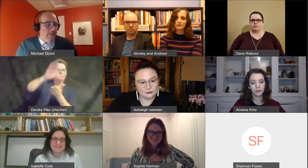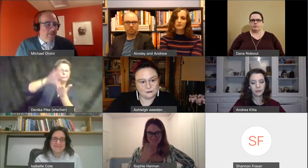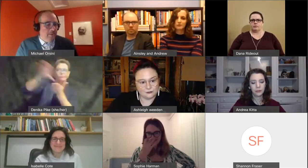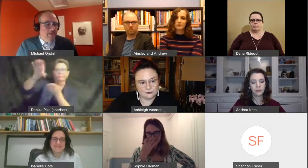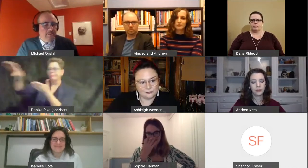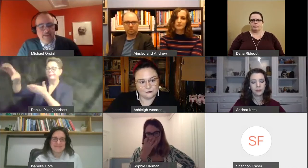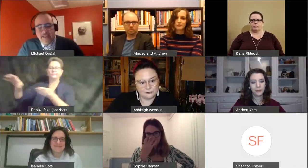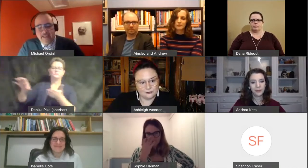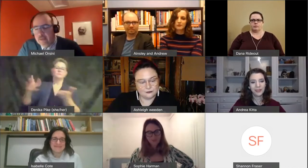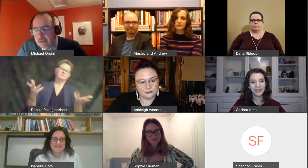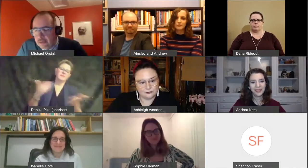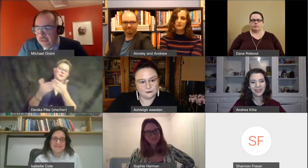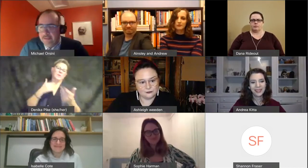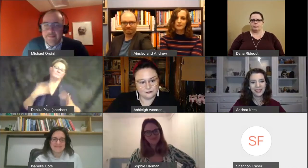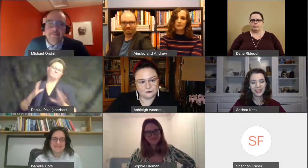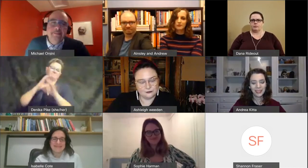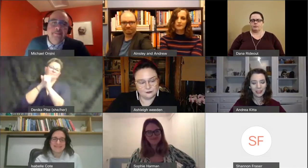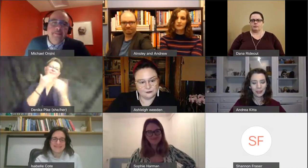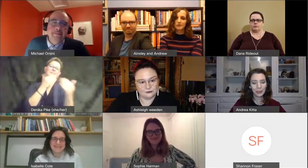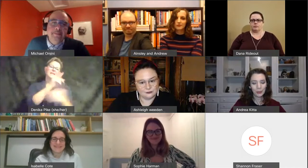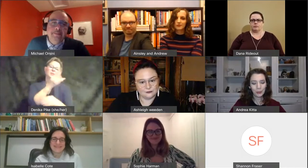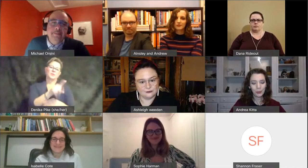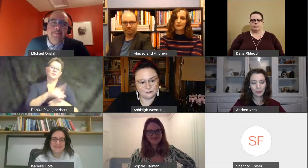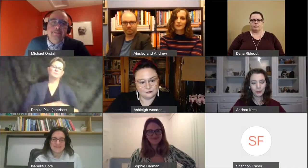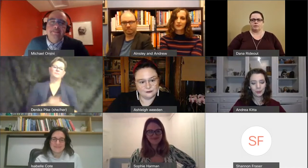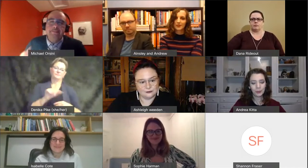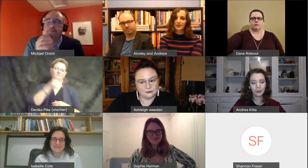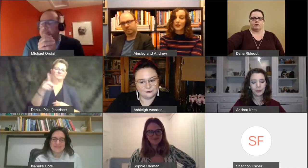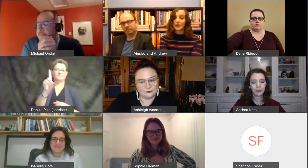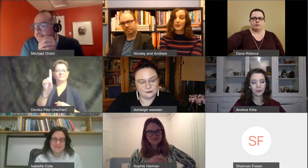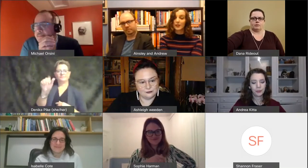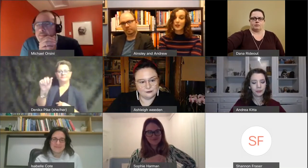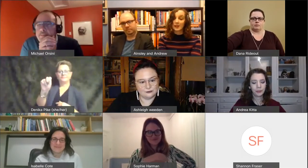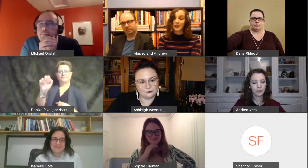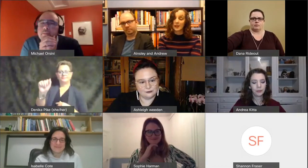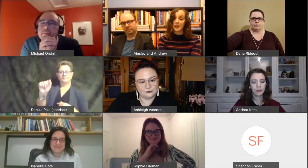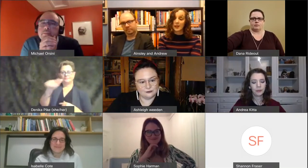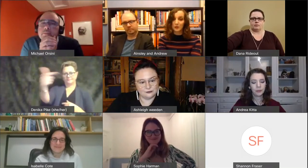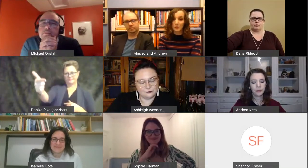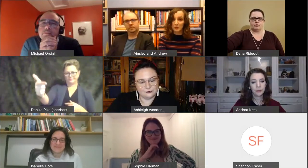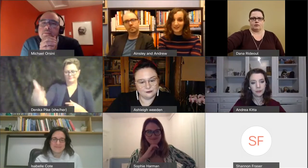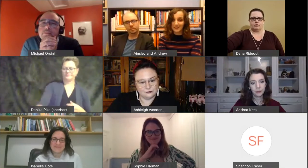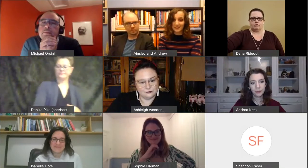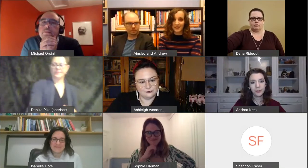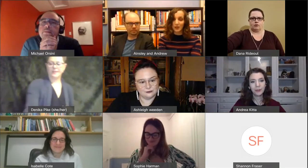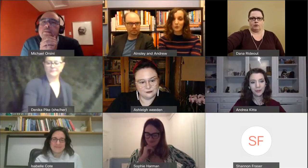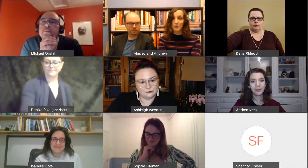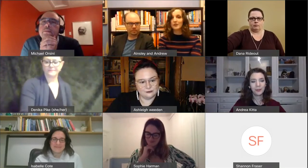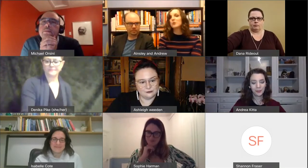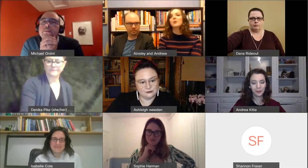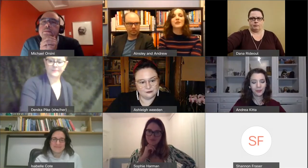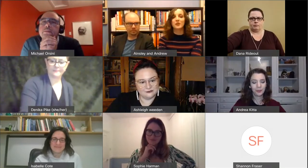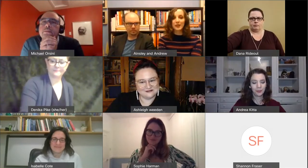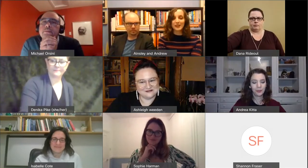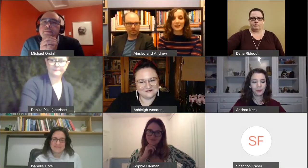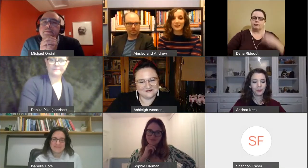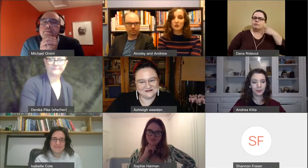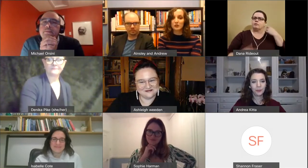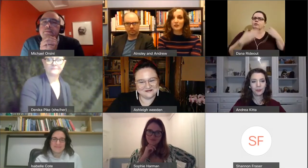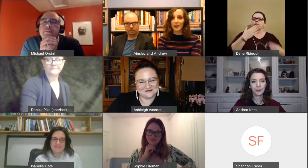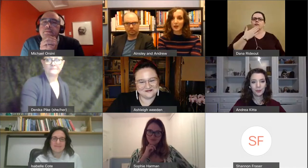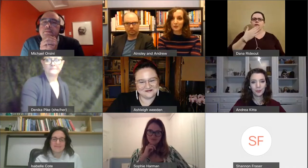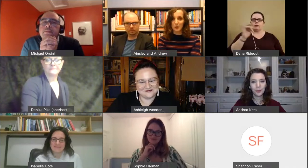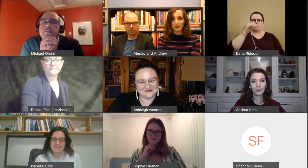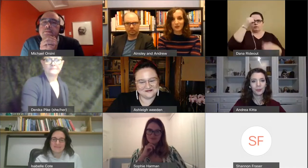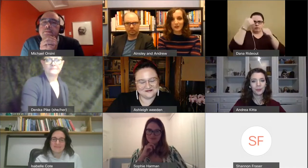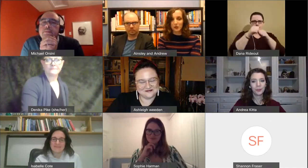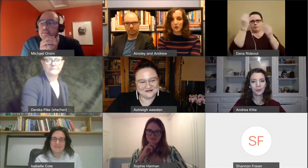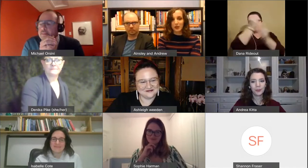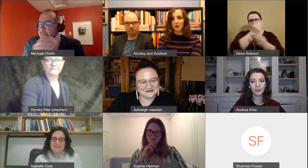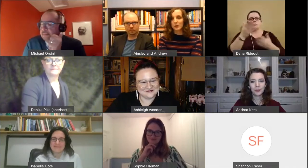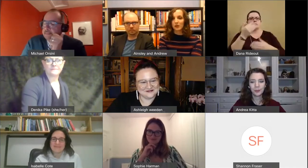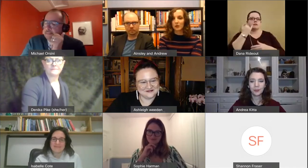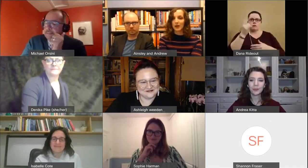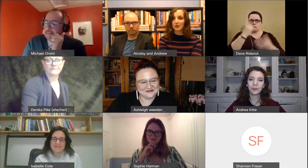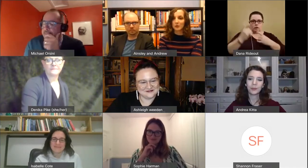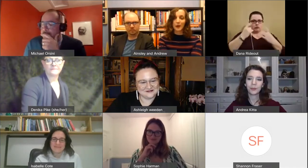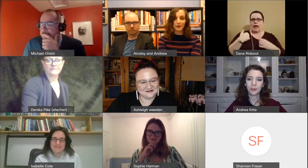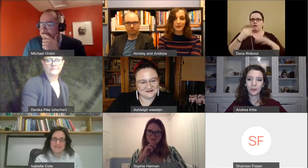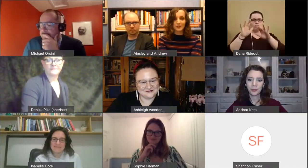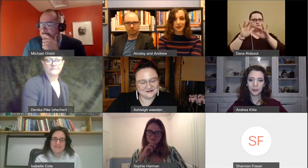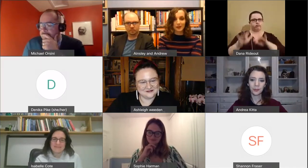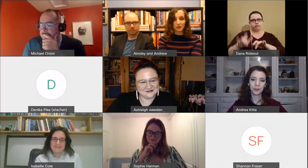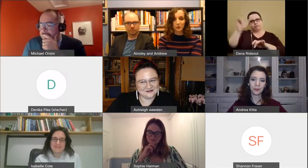A quick response thanks for the question for us Thank you very much for those responses and I'll remind everyone that you can continue to type your questions in the Q and a window throughout this discussion,